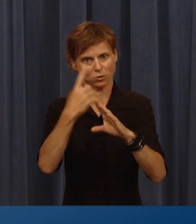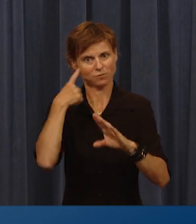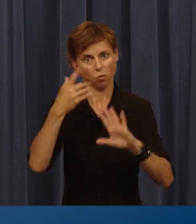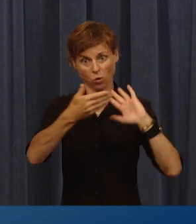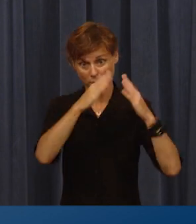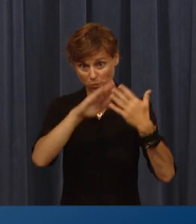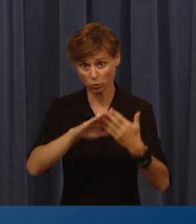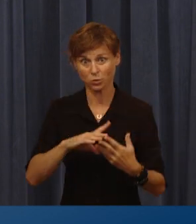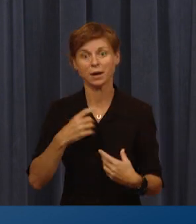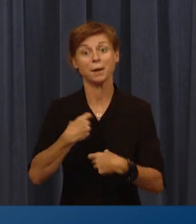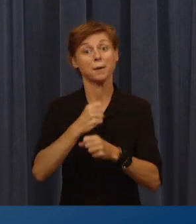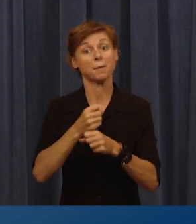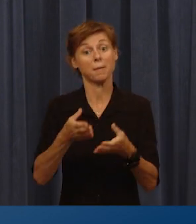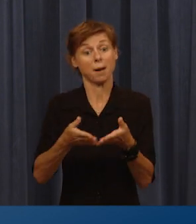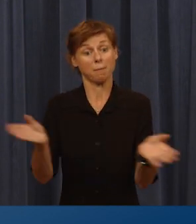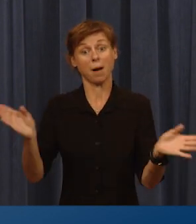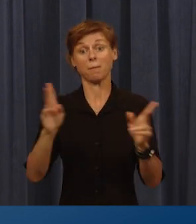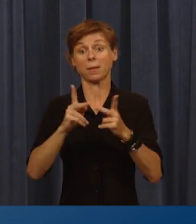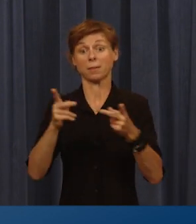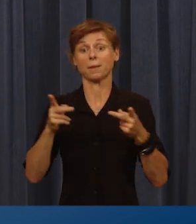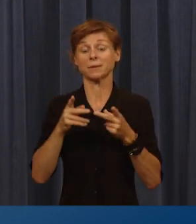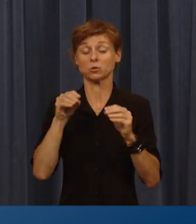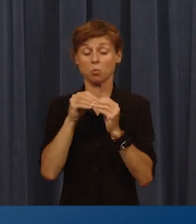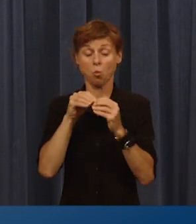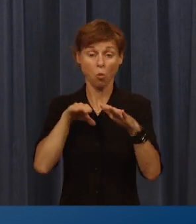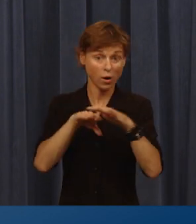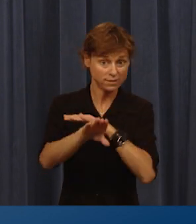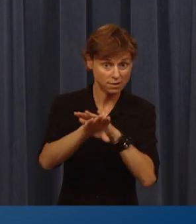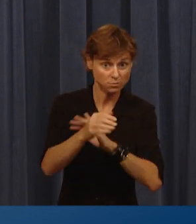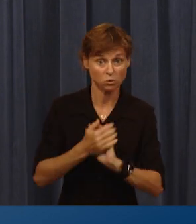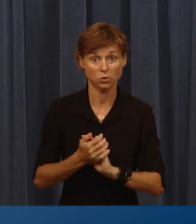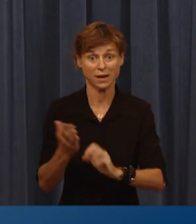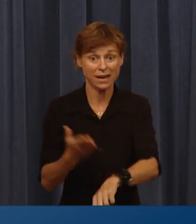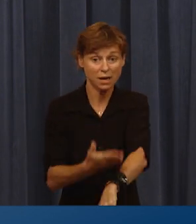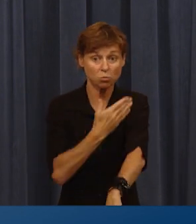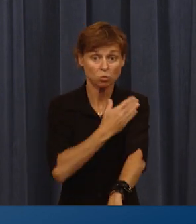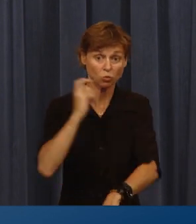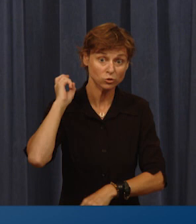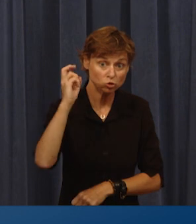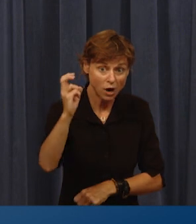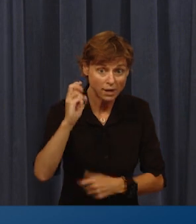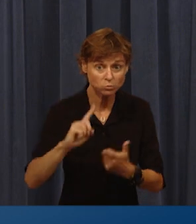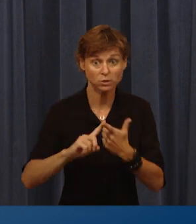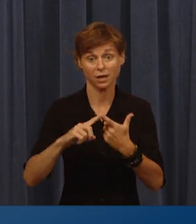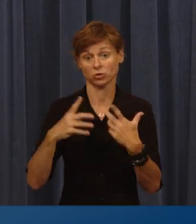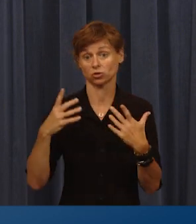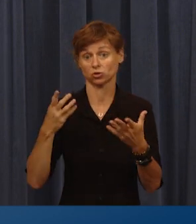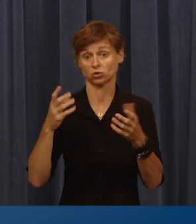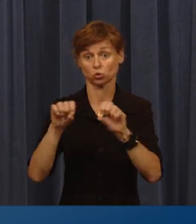And they improve access to transportation, social services, health care, and much more.